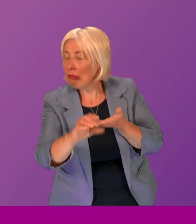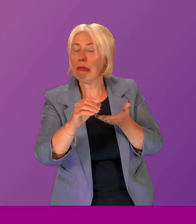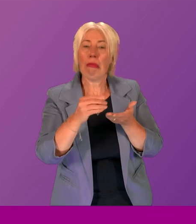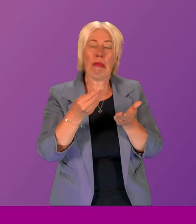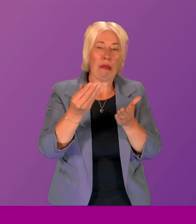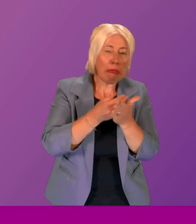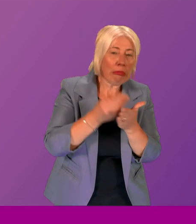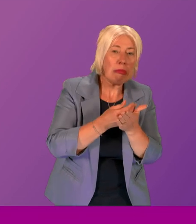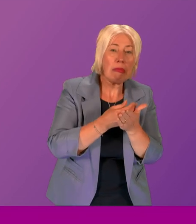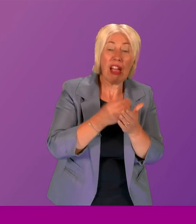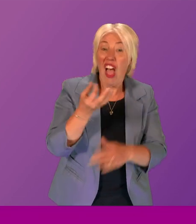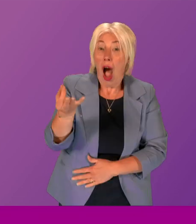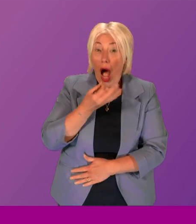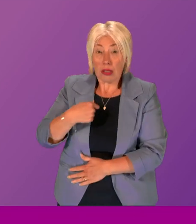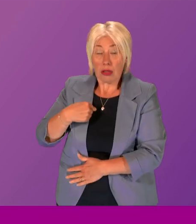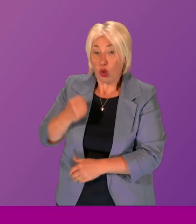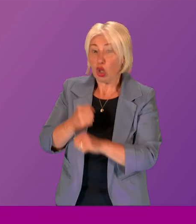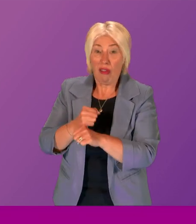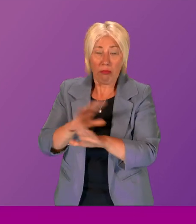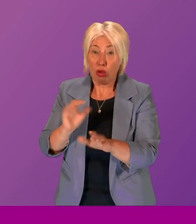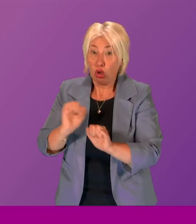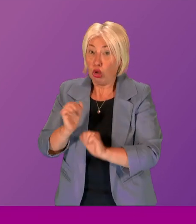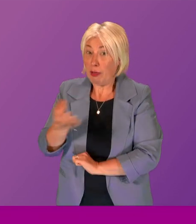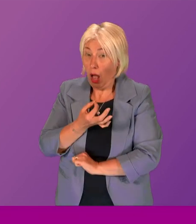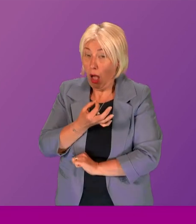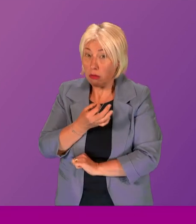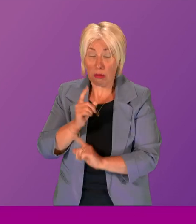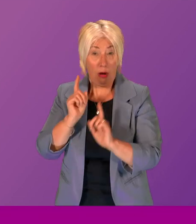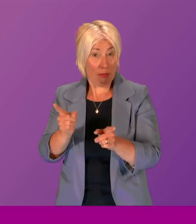It has not made a request to the Government at this stage, but we will look to ensure